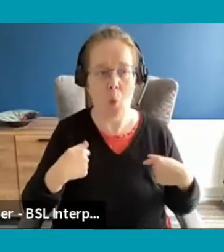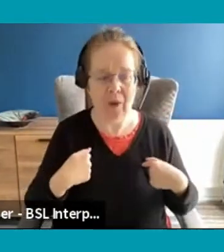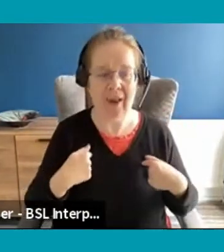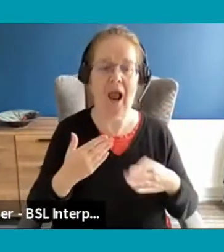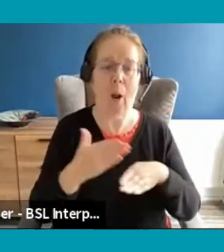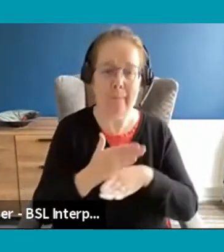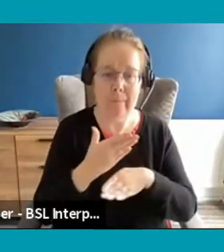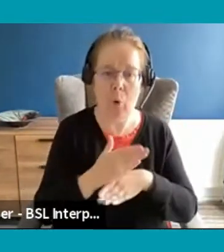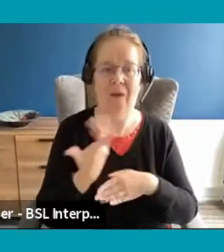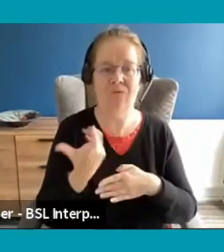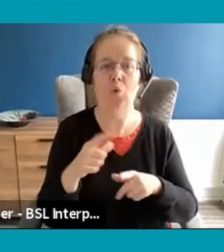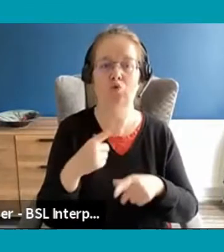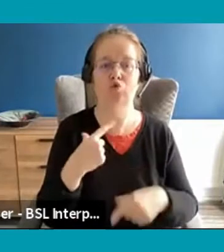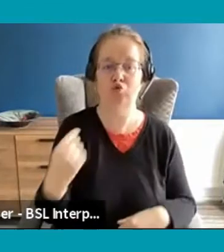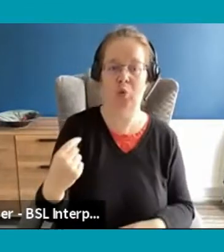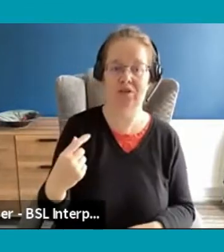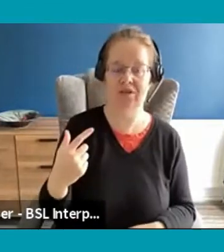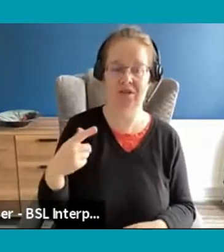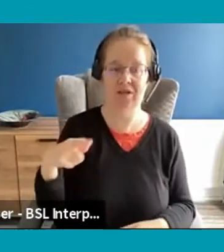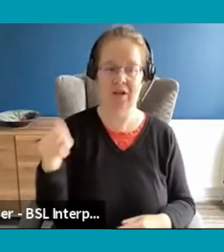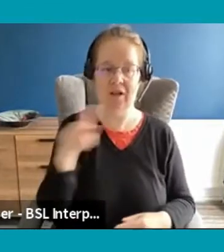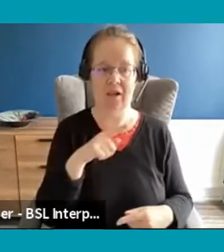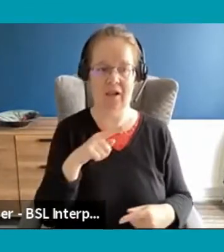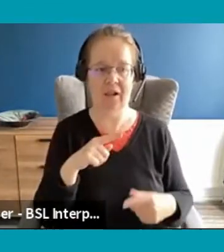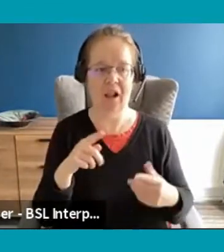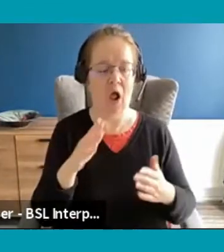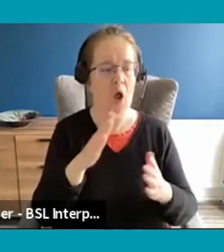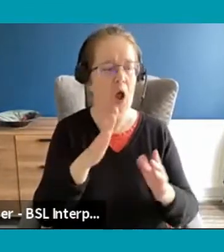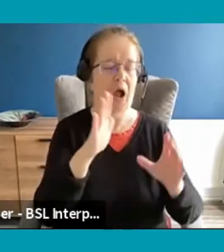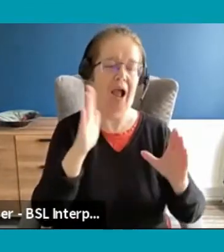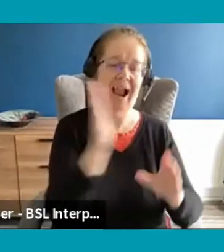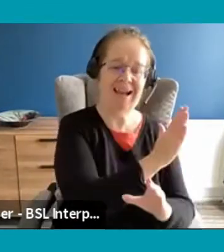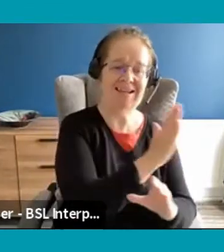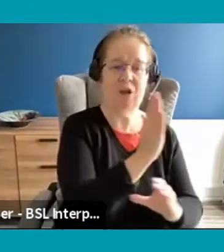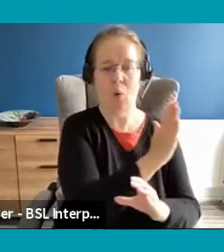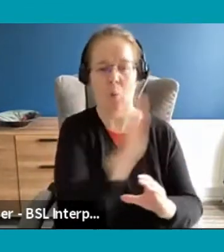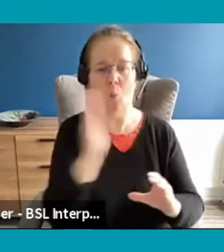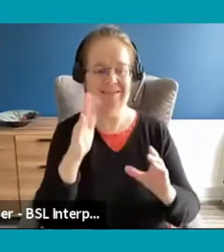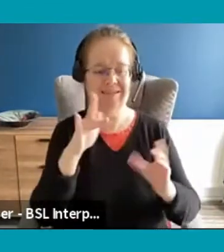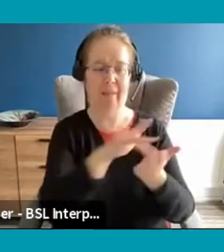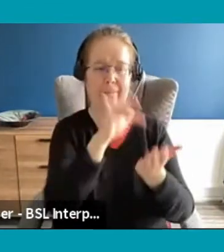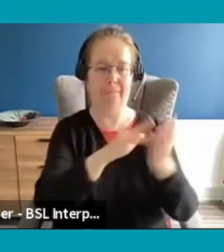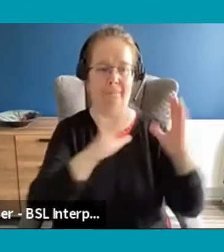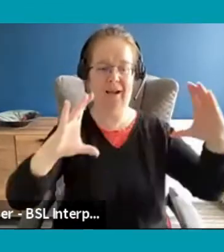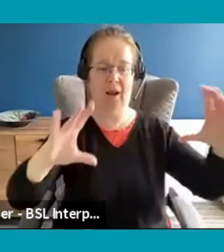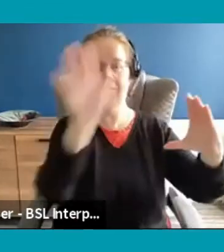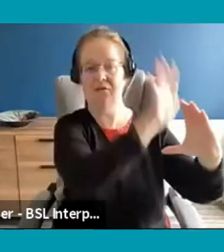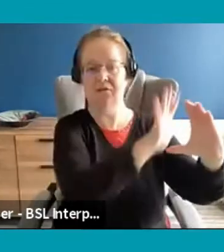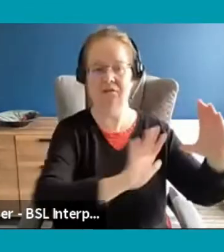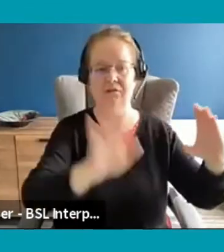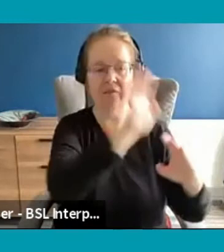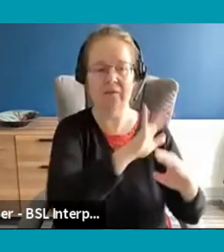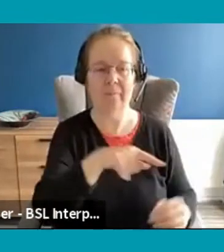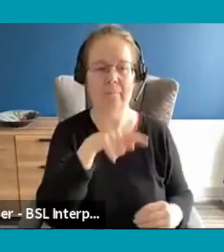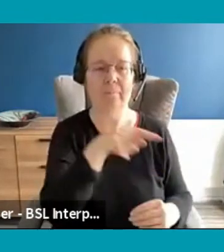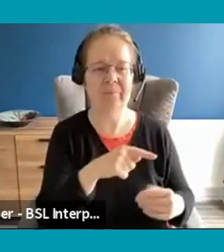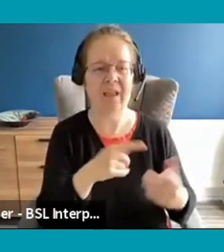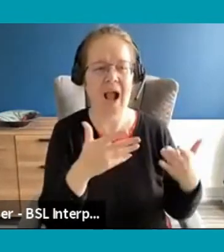and especially here within these, the Western East Midlands, and we've done. You know, we they care, but they do a lot of employee engagement.